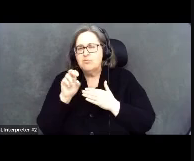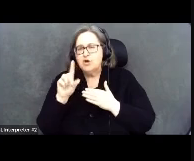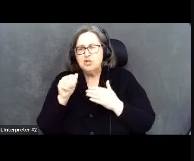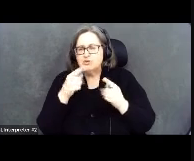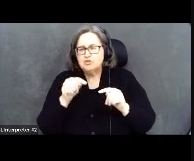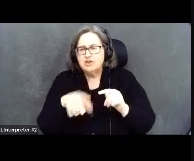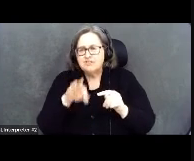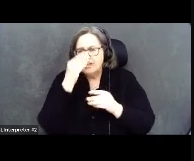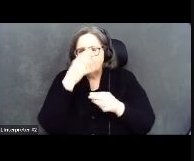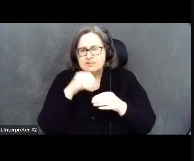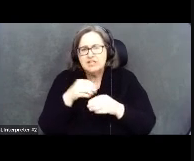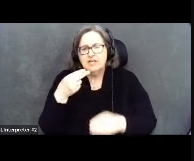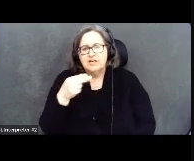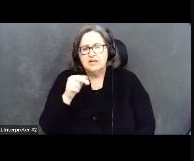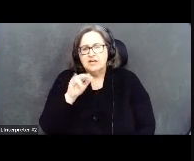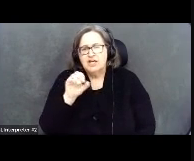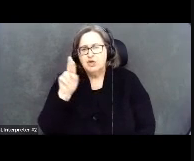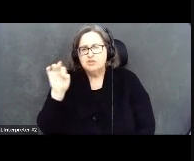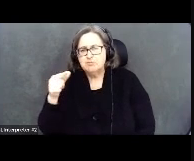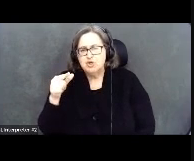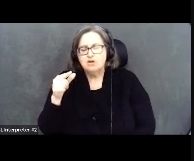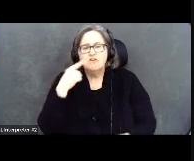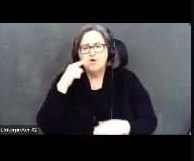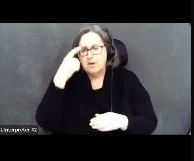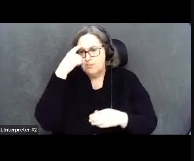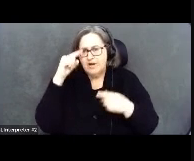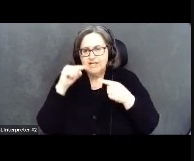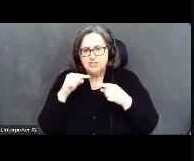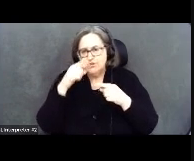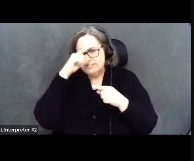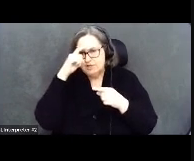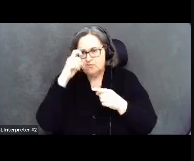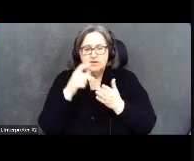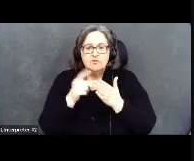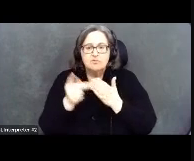to get a brain injury summer program. Everything the BrainSTEPS has done has been